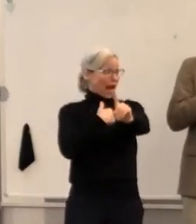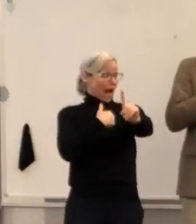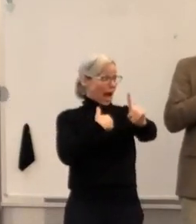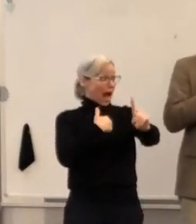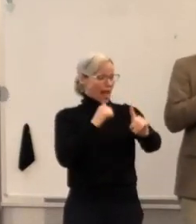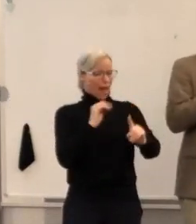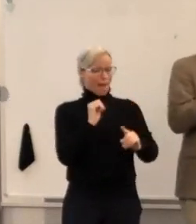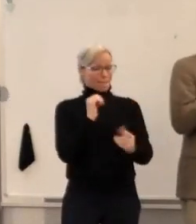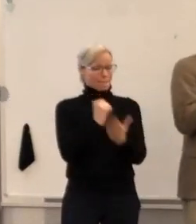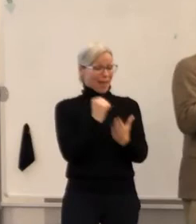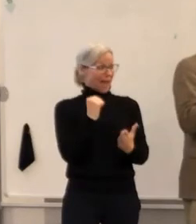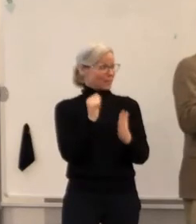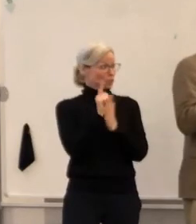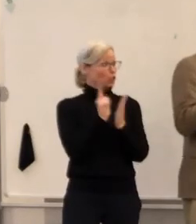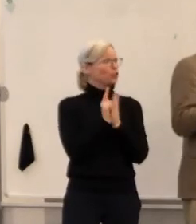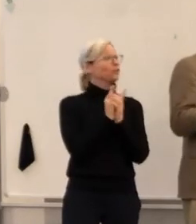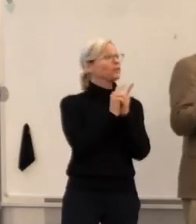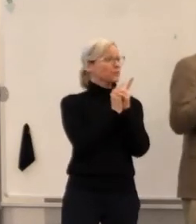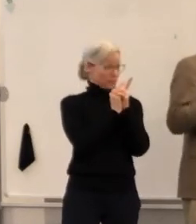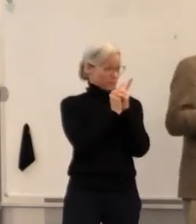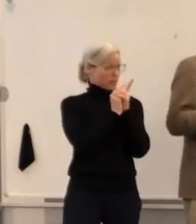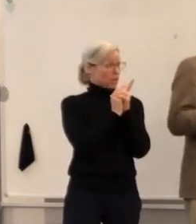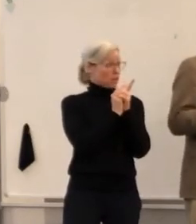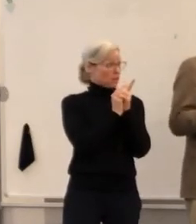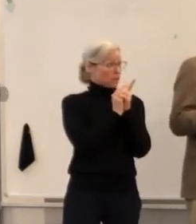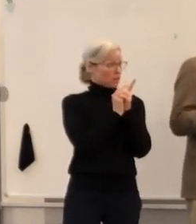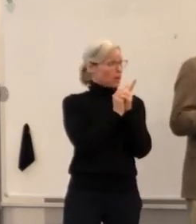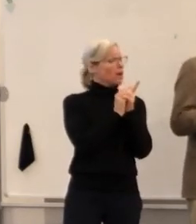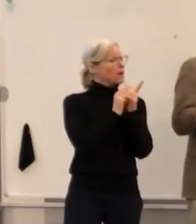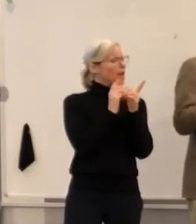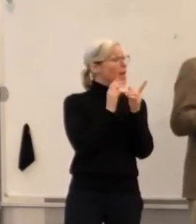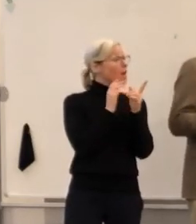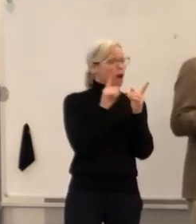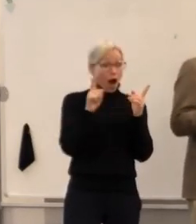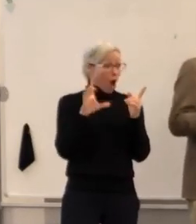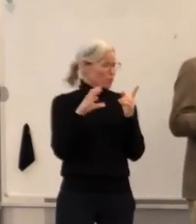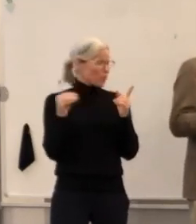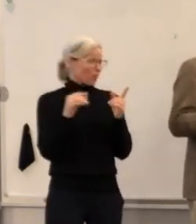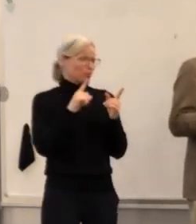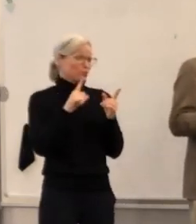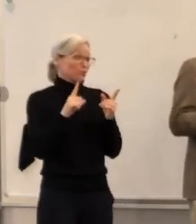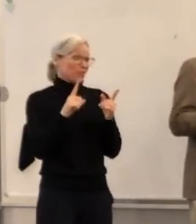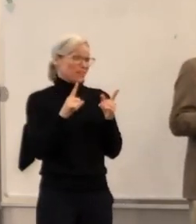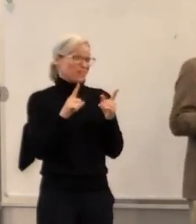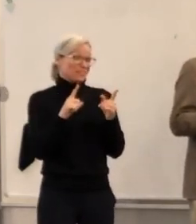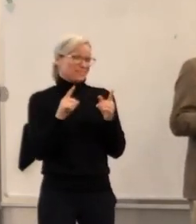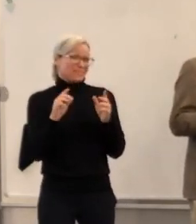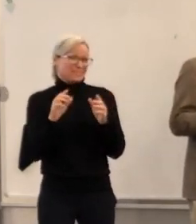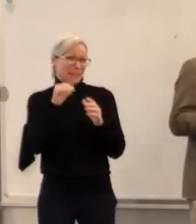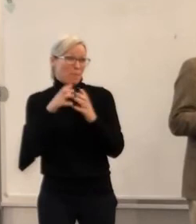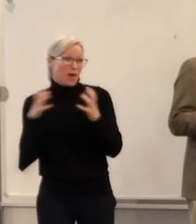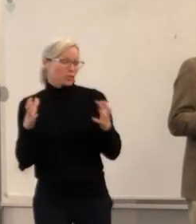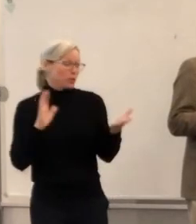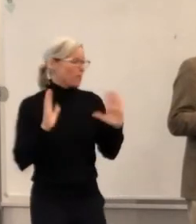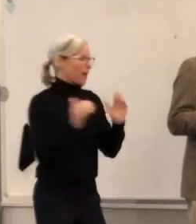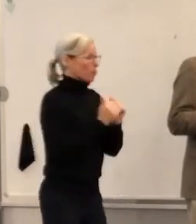(chuckling) Which is relatively low compared to what you'd pay an attorney in filing fees to do it.